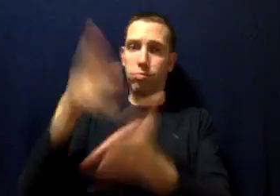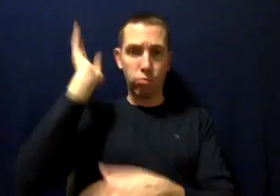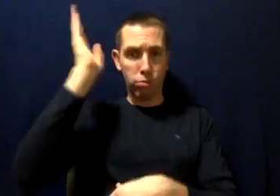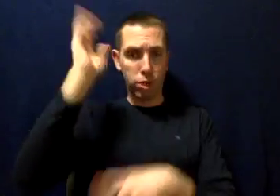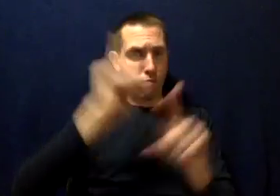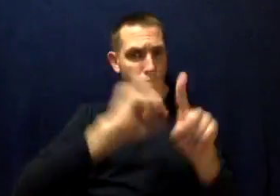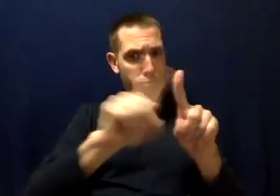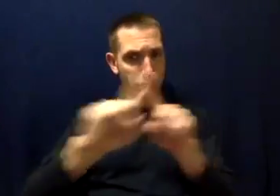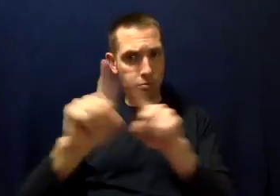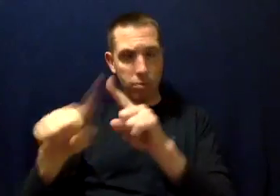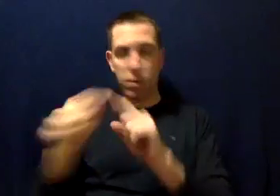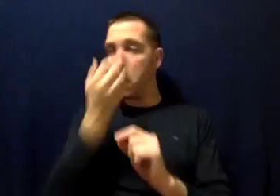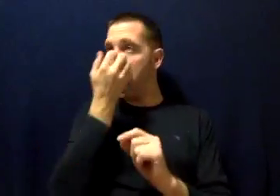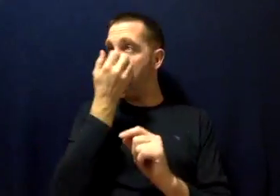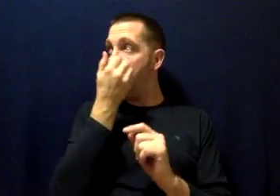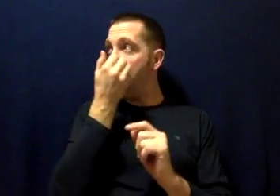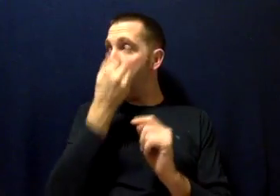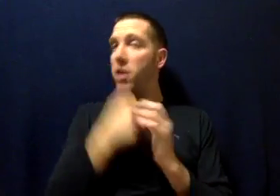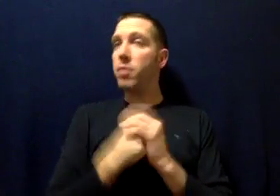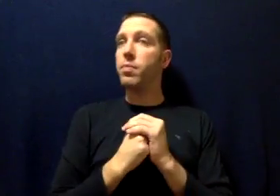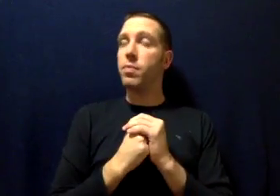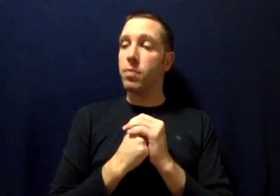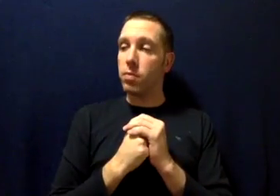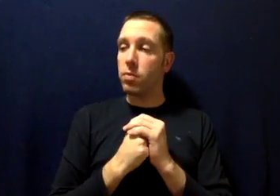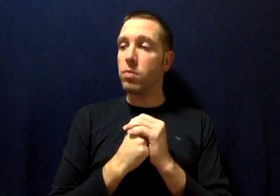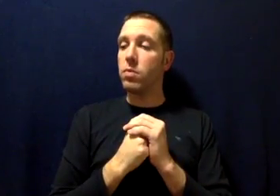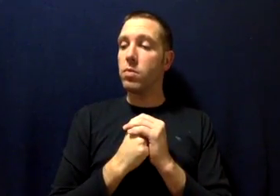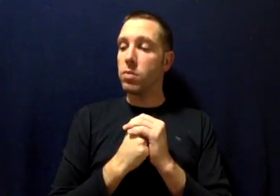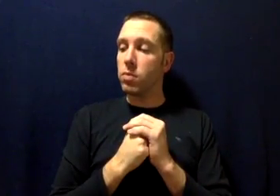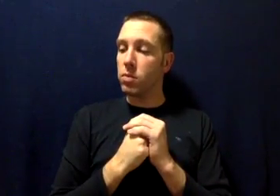So, there were several different presenters.